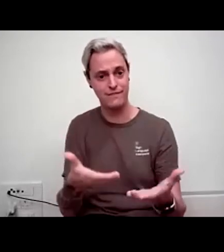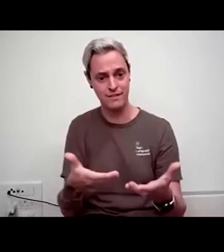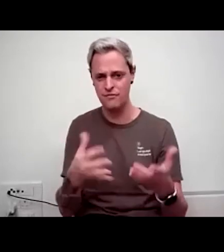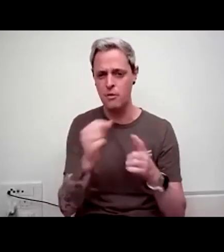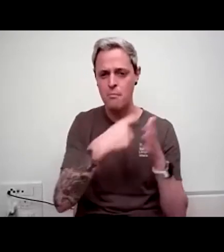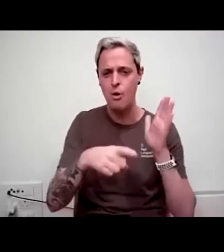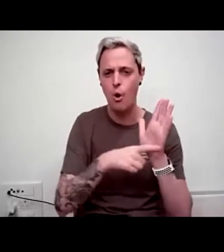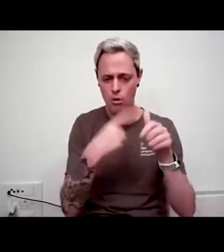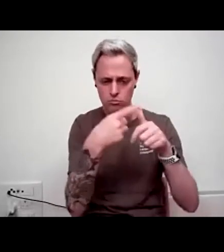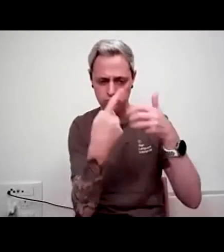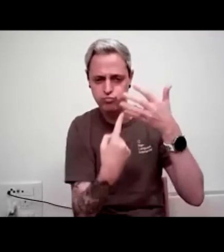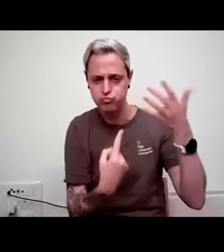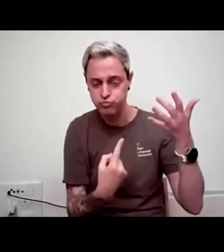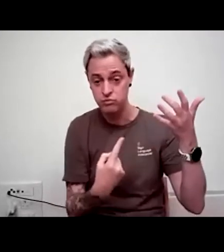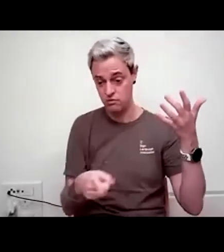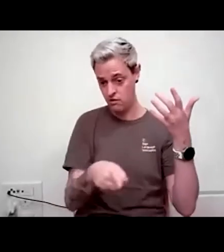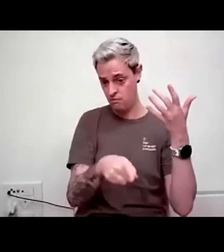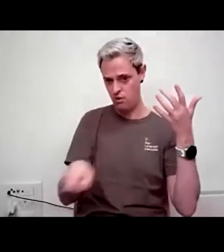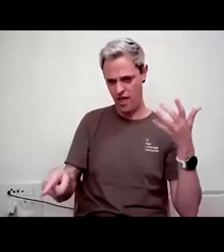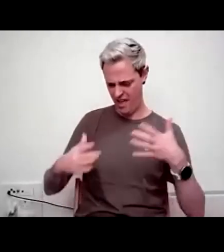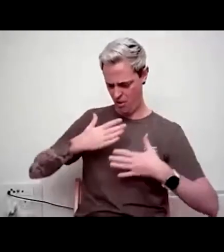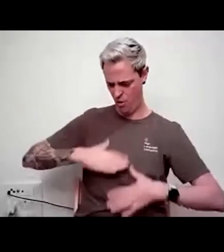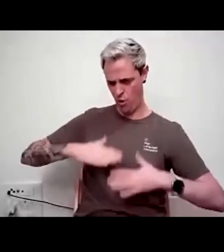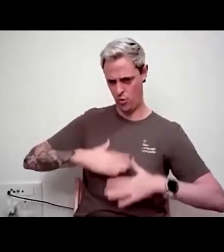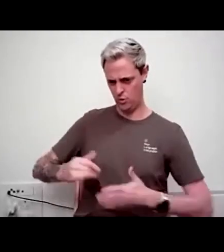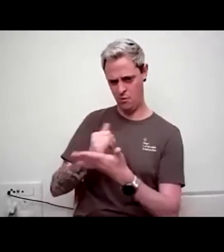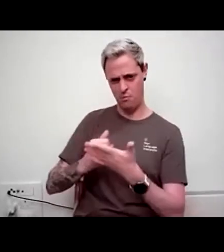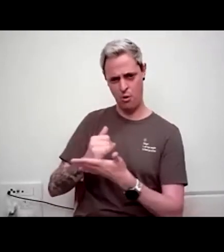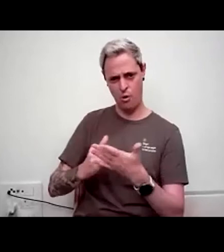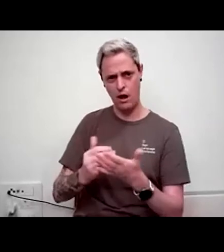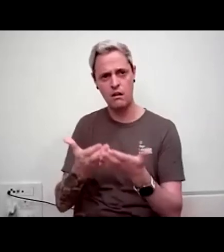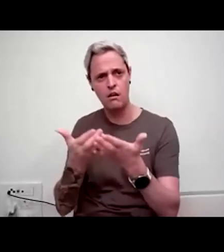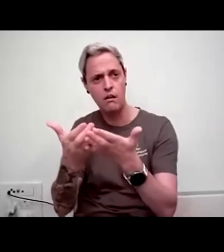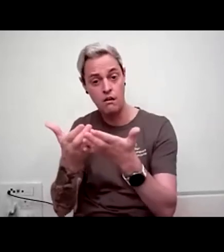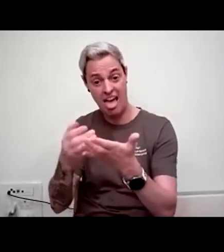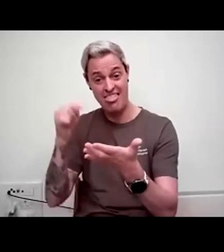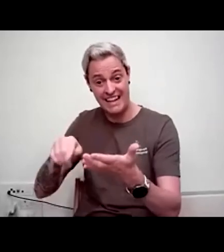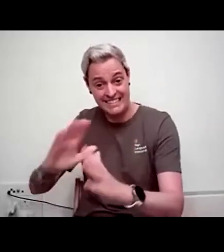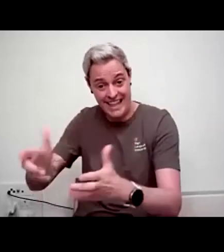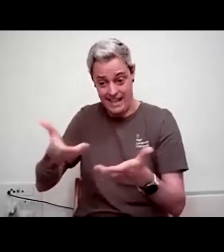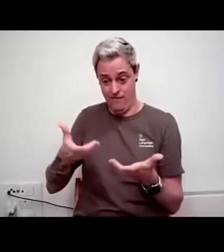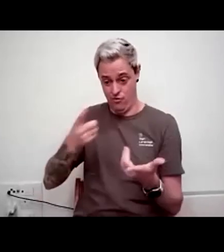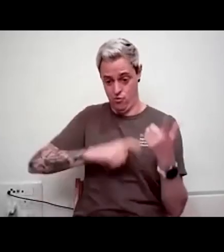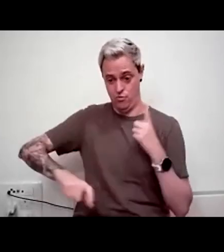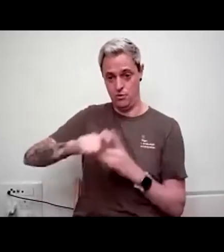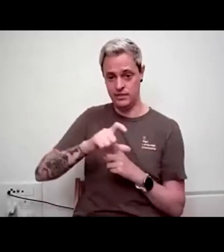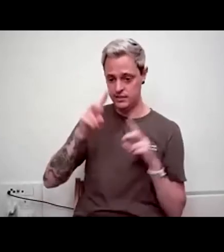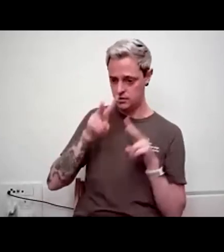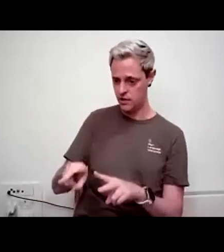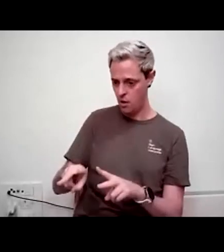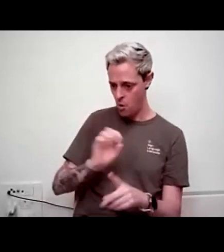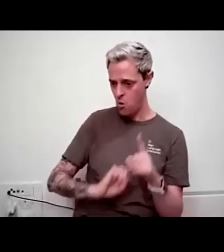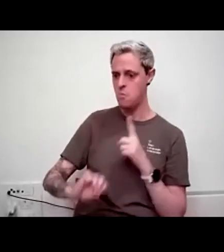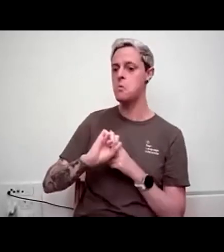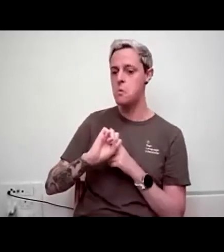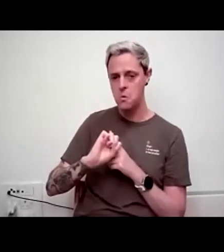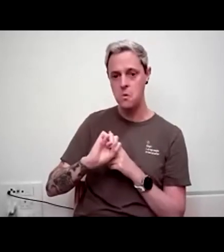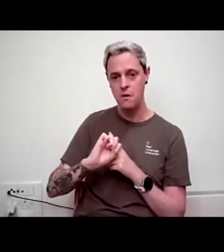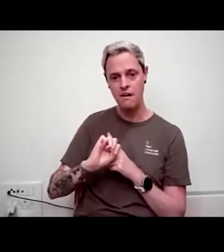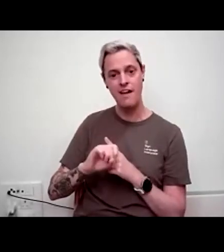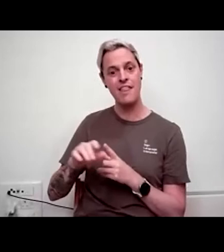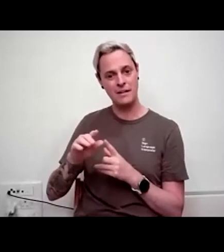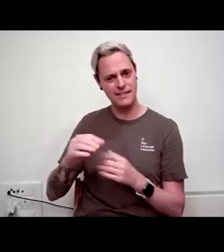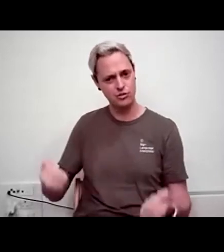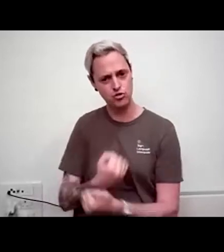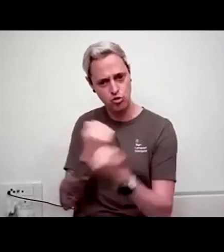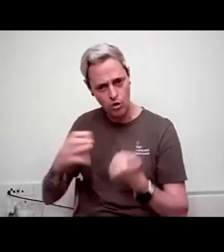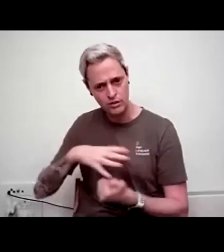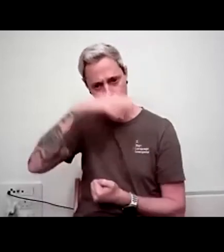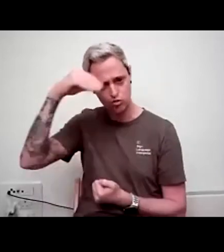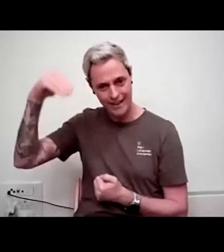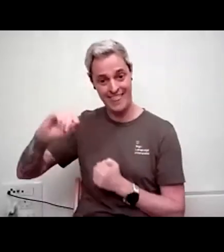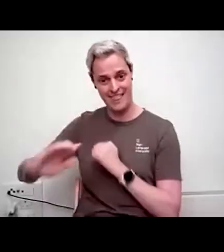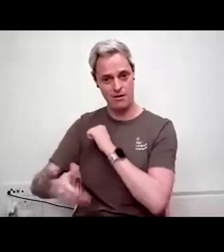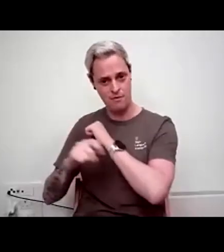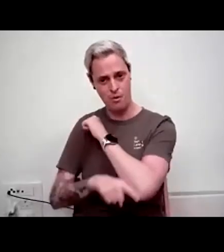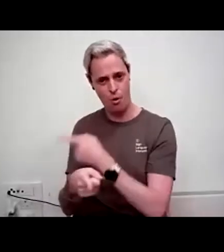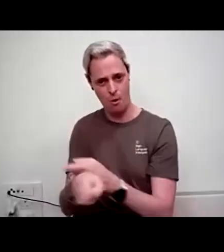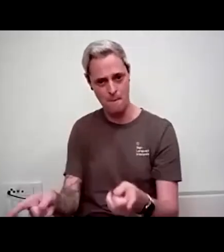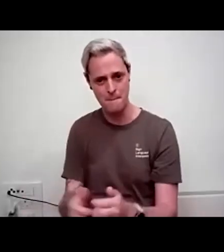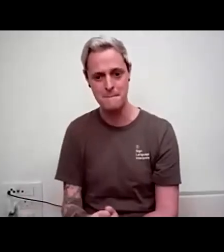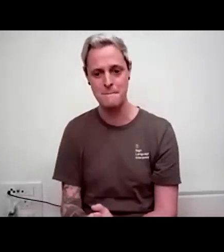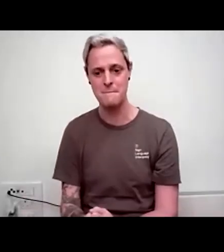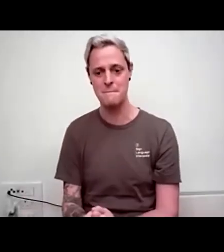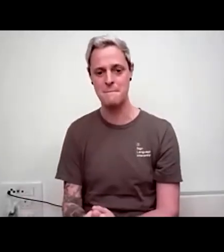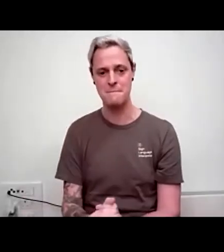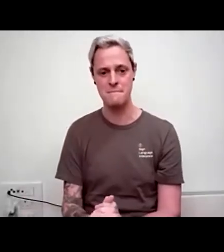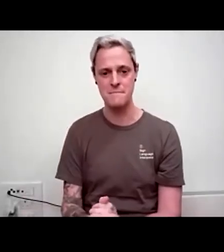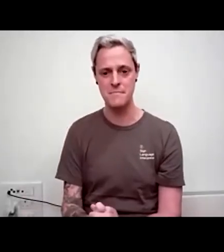He's instead calling the beggars poor dressed and outstretched hand their gift to the community that in fact reifies the poverty of the poor, as their Spiritual gift.